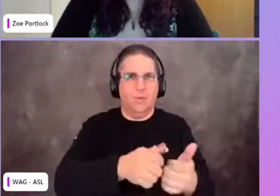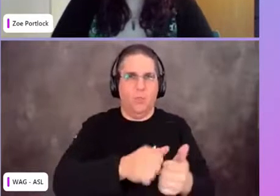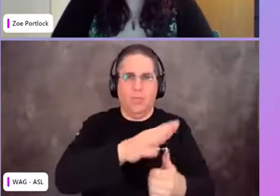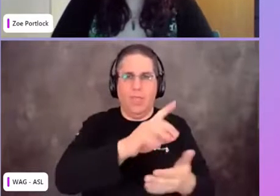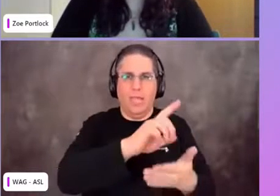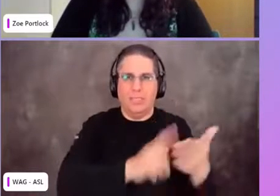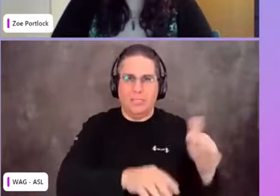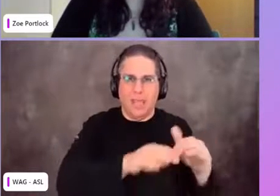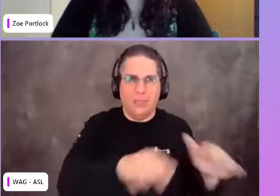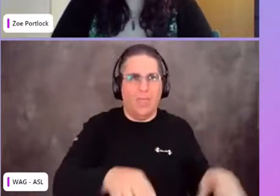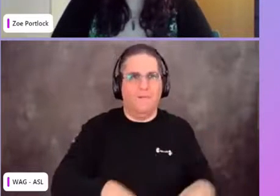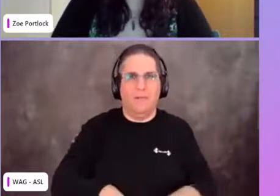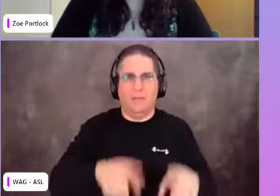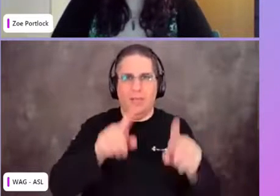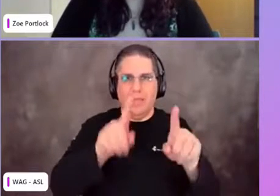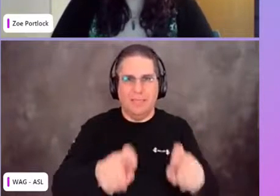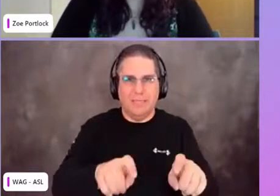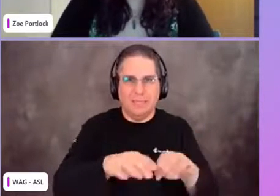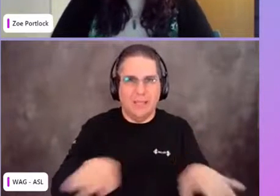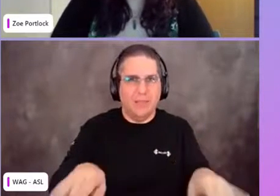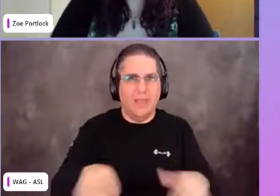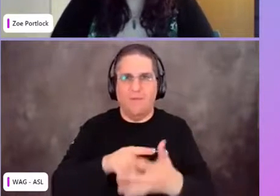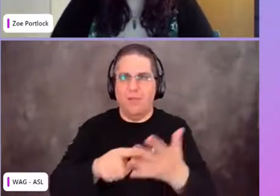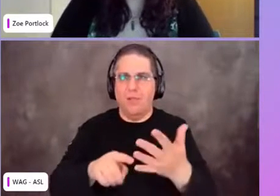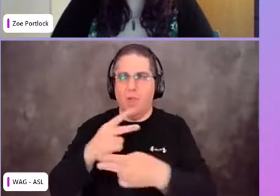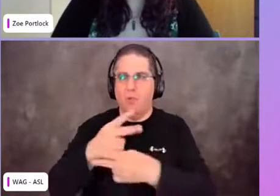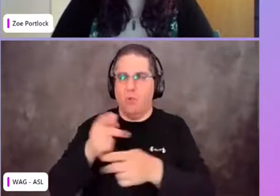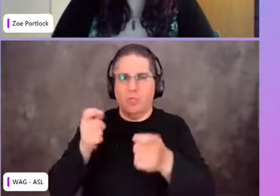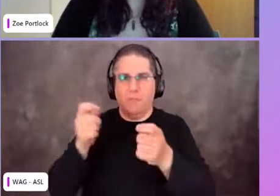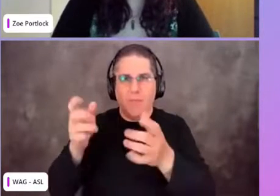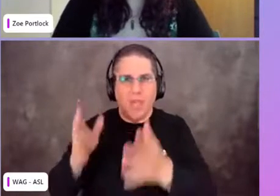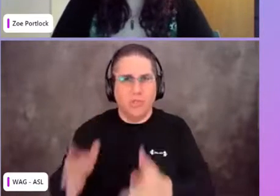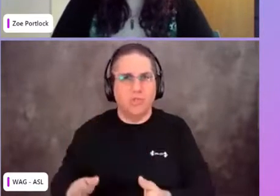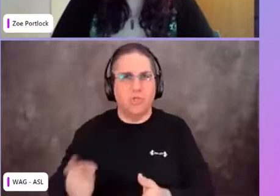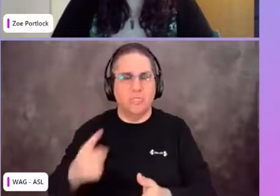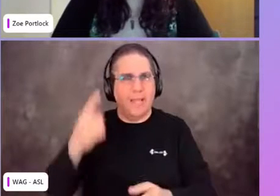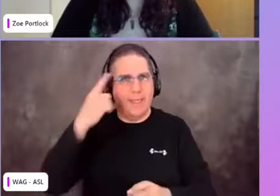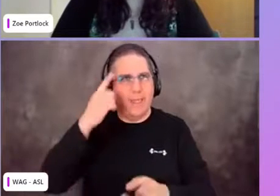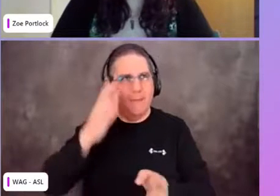new process to our company, where in fact you can implement it on level, the design on the development